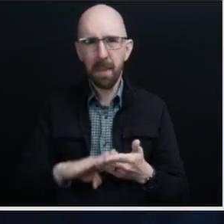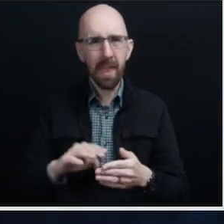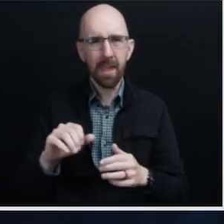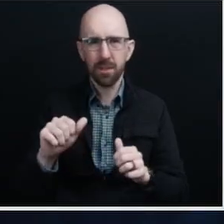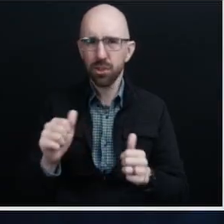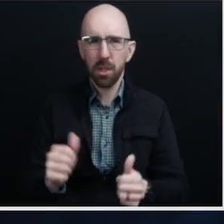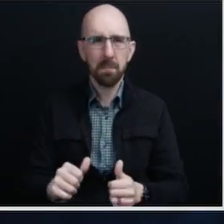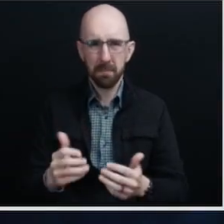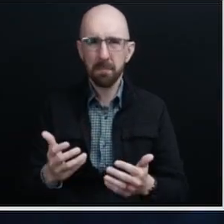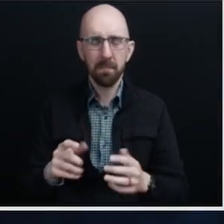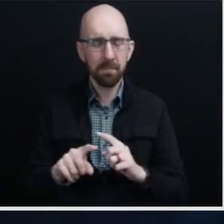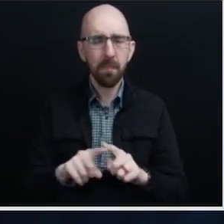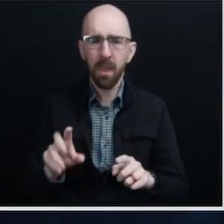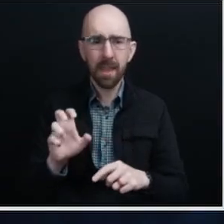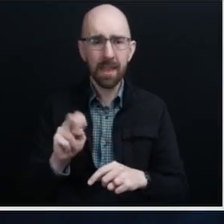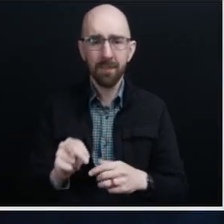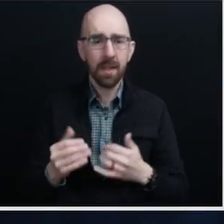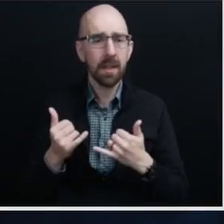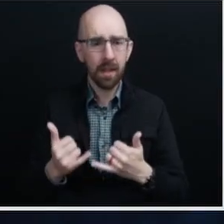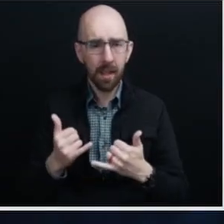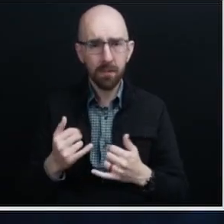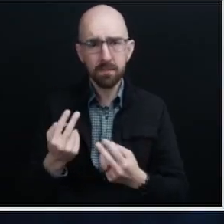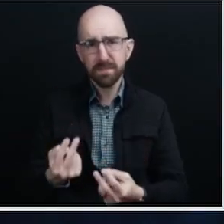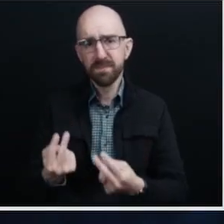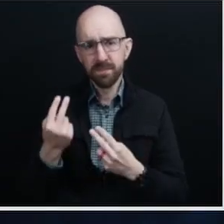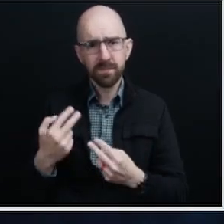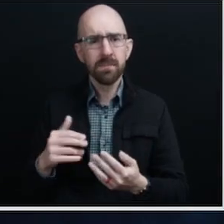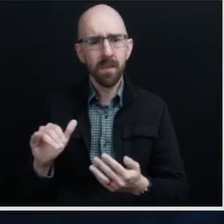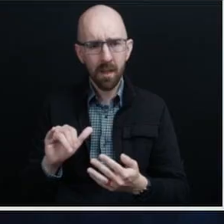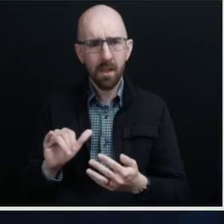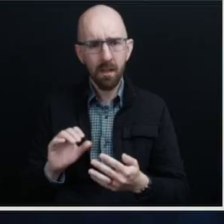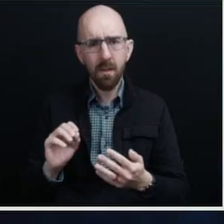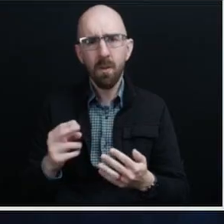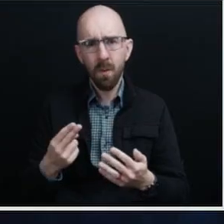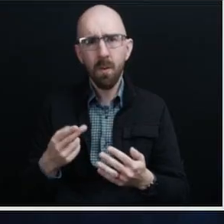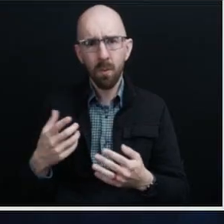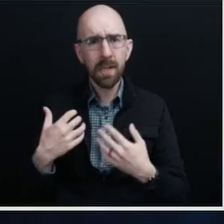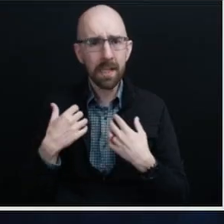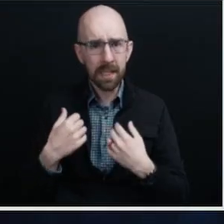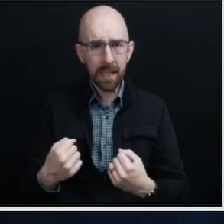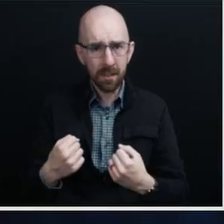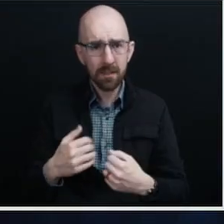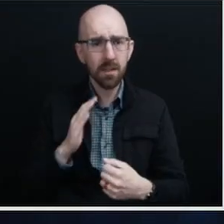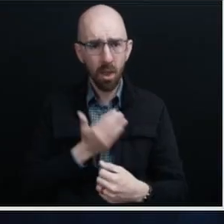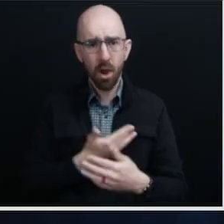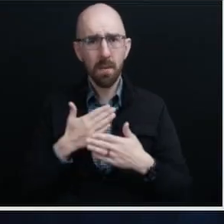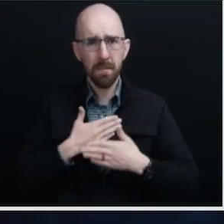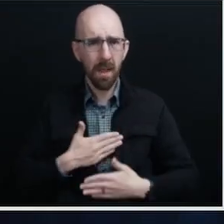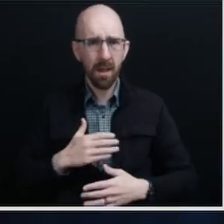um even now like looking back like oh wow it it heals your our bodies are amazing like you know